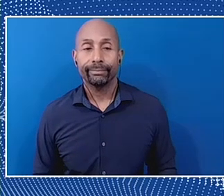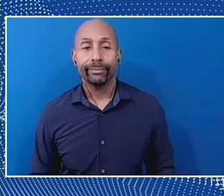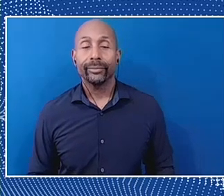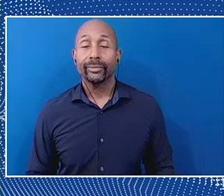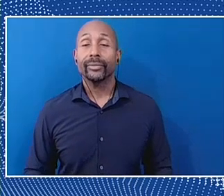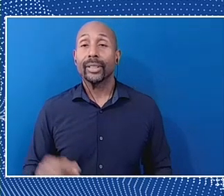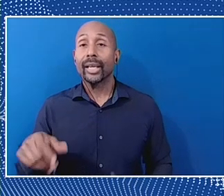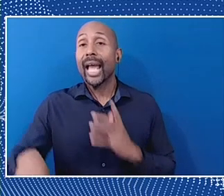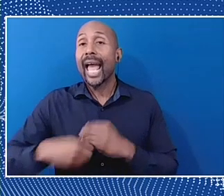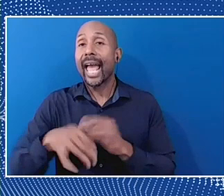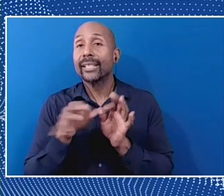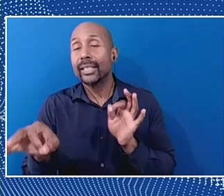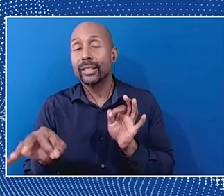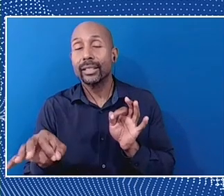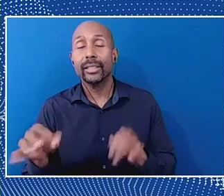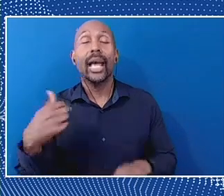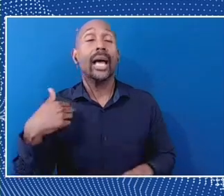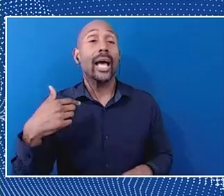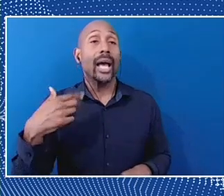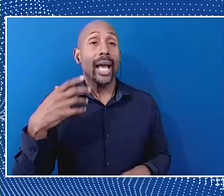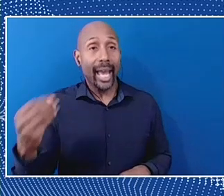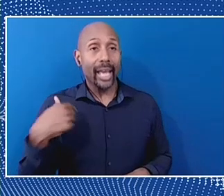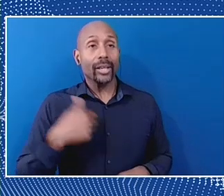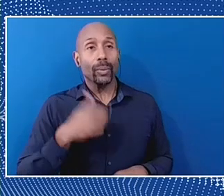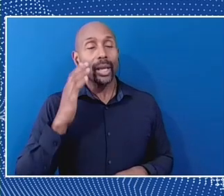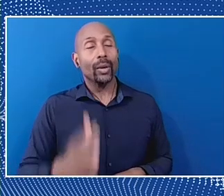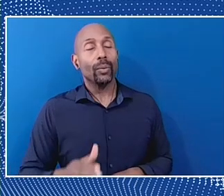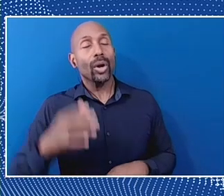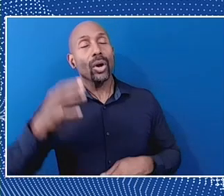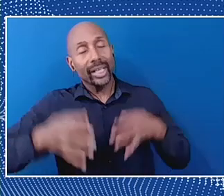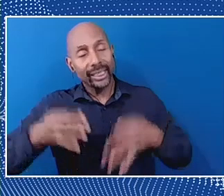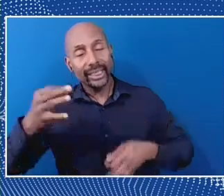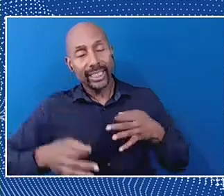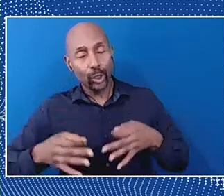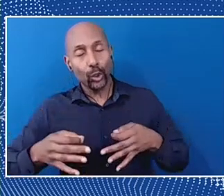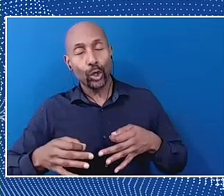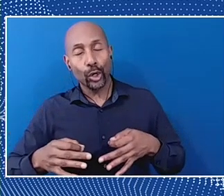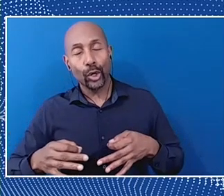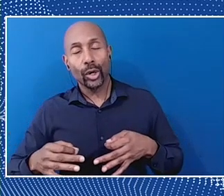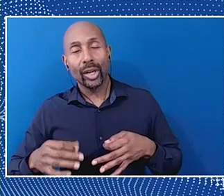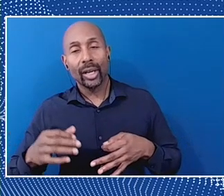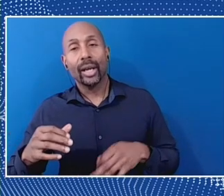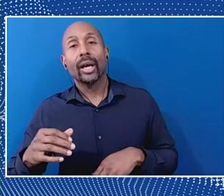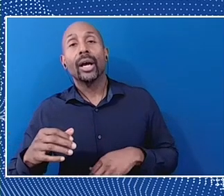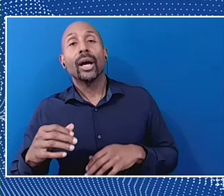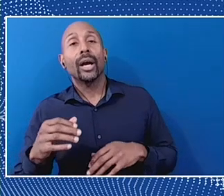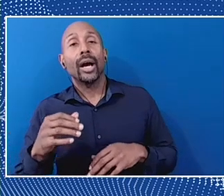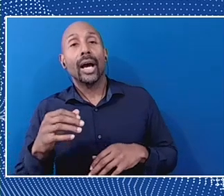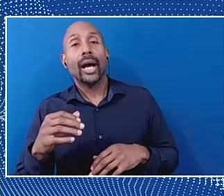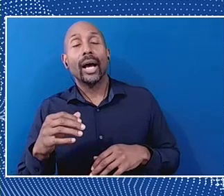an individual borrower, something that just like spells that out a little more, because I know what you mean, you know what you mean. But I think I just want to be a little cautious.